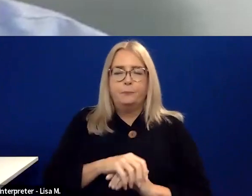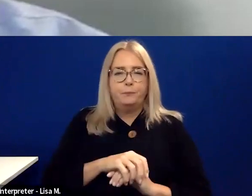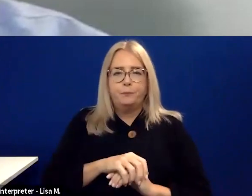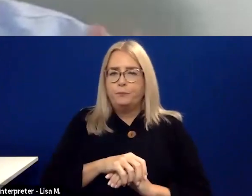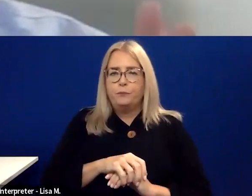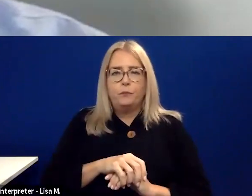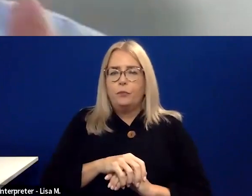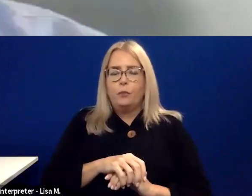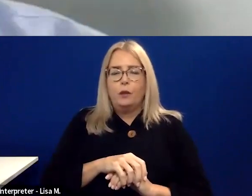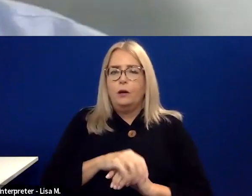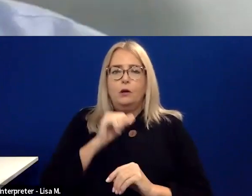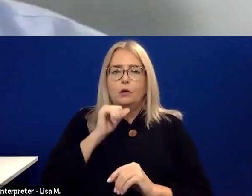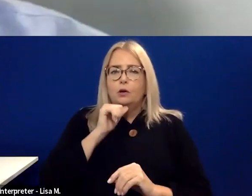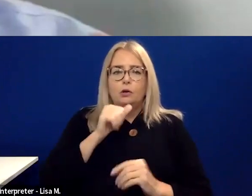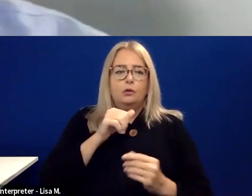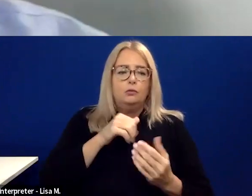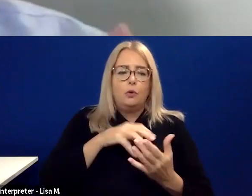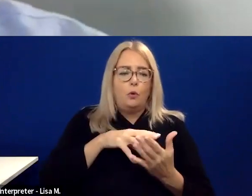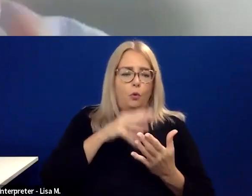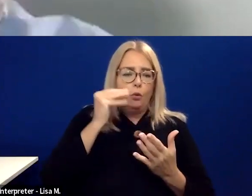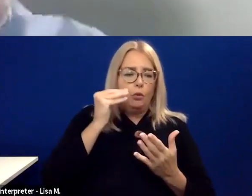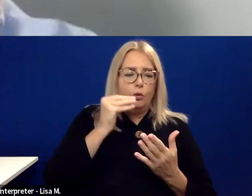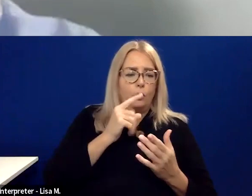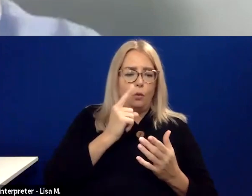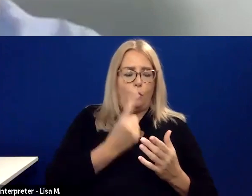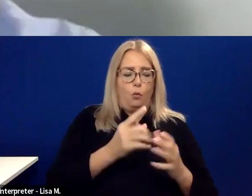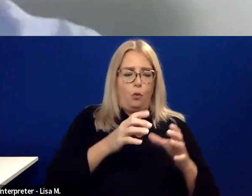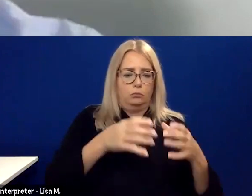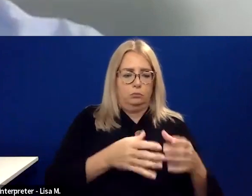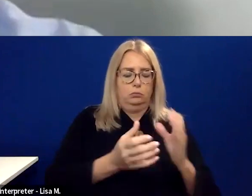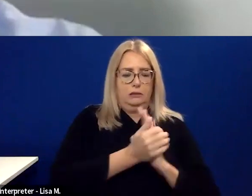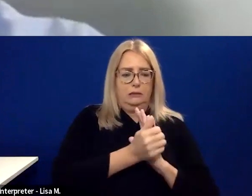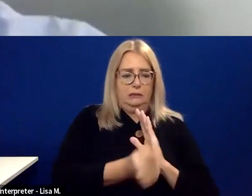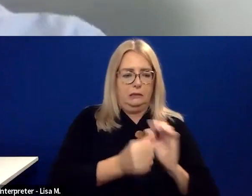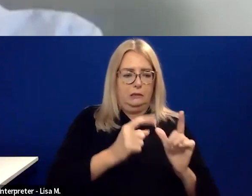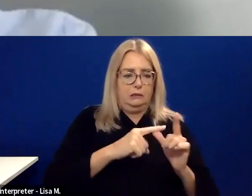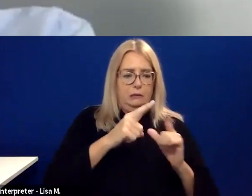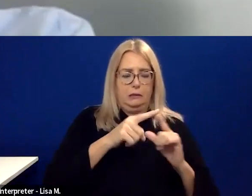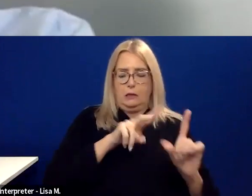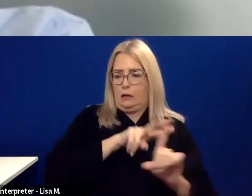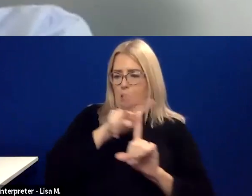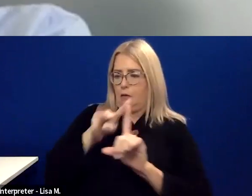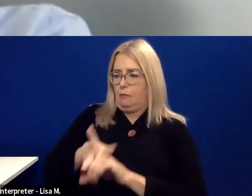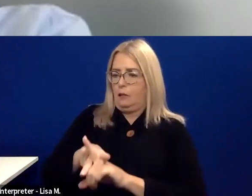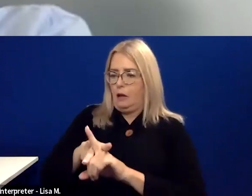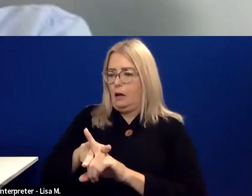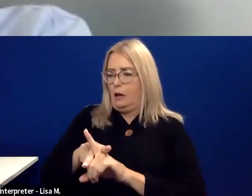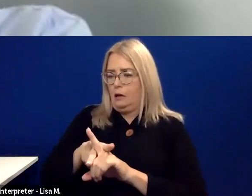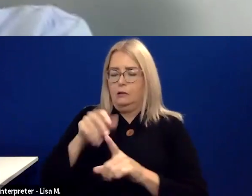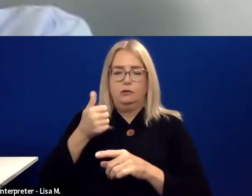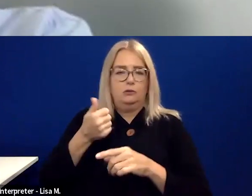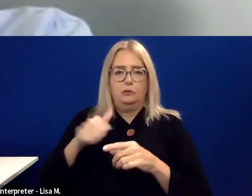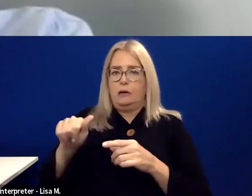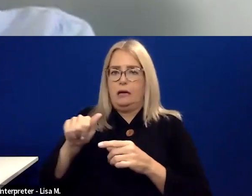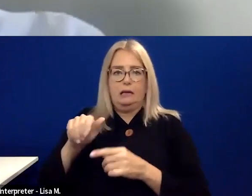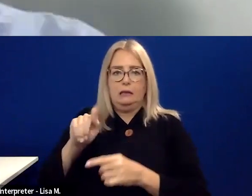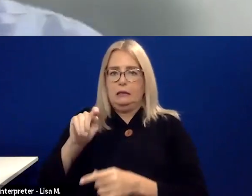a set of skills and then go apply that to any particular text you read right you'll see in it